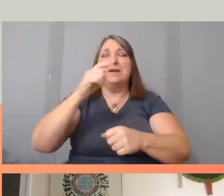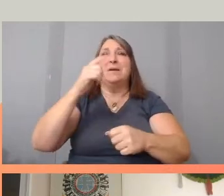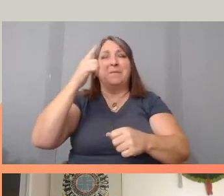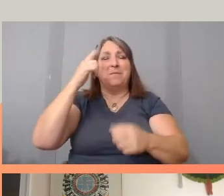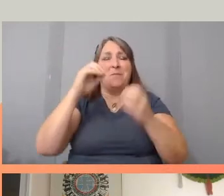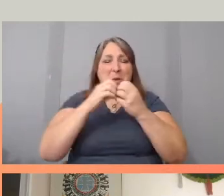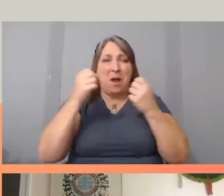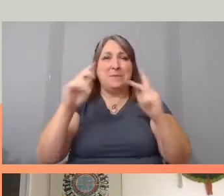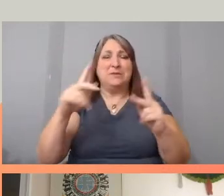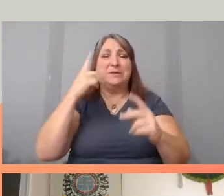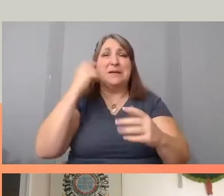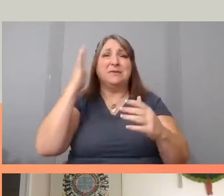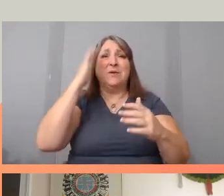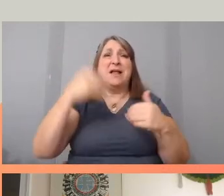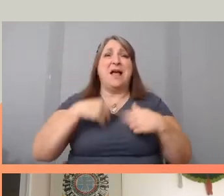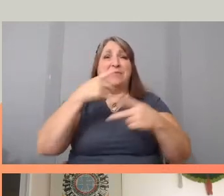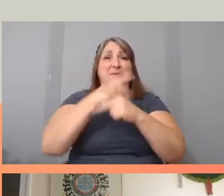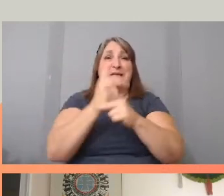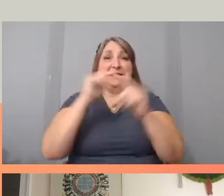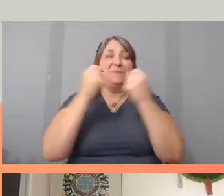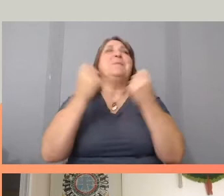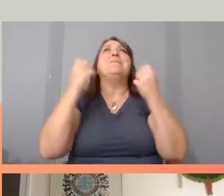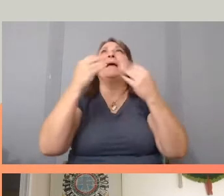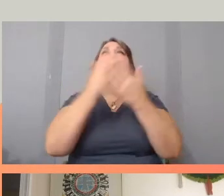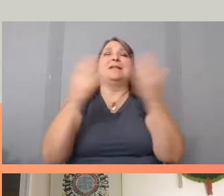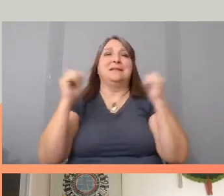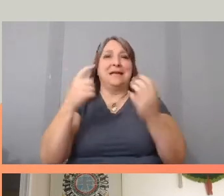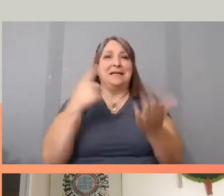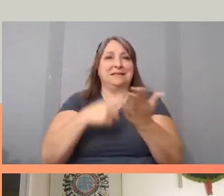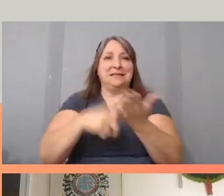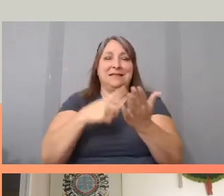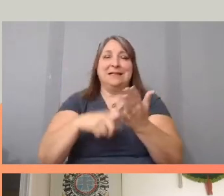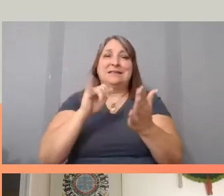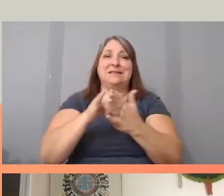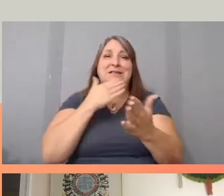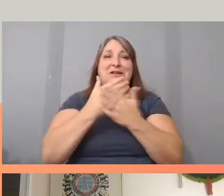and you can kind of, you know. Anyway, there's a lot of different things to talk about. This is like a conversation. So I'm gonna stop.